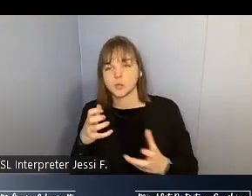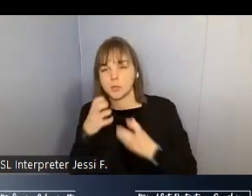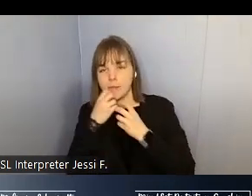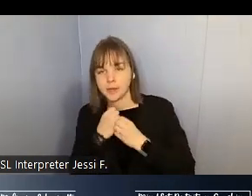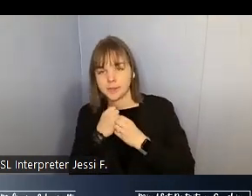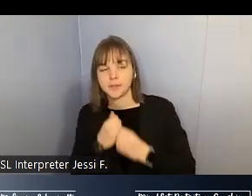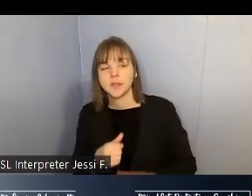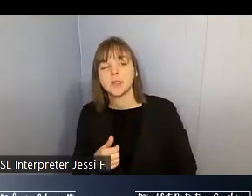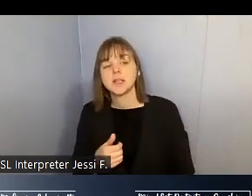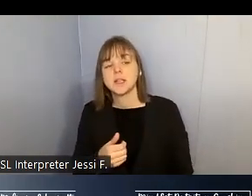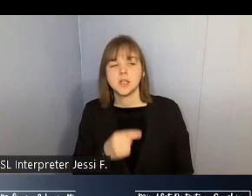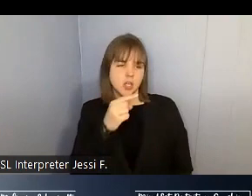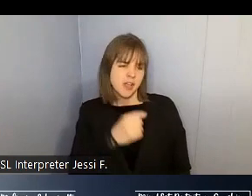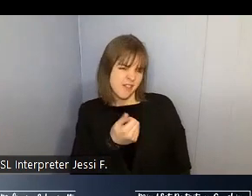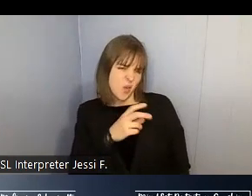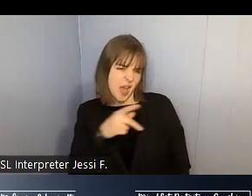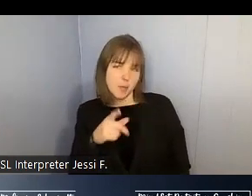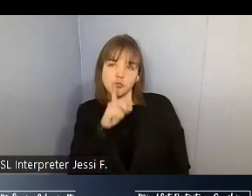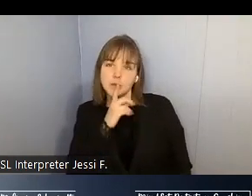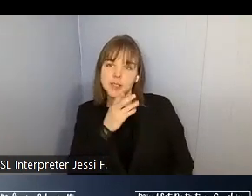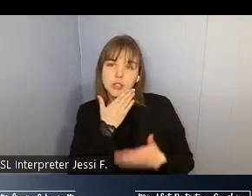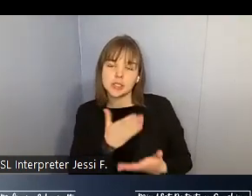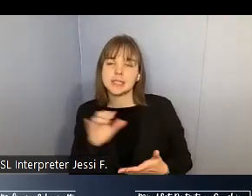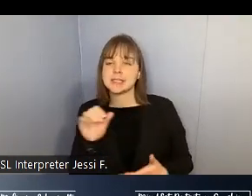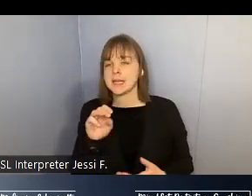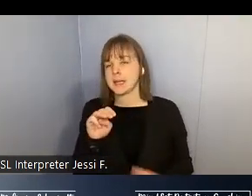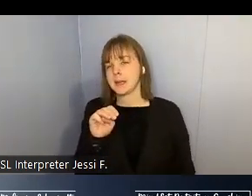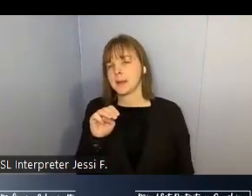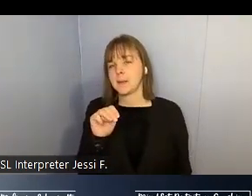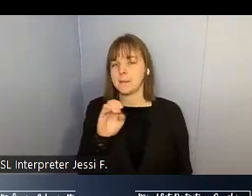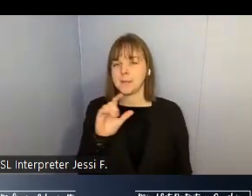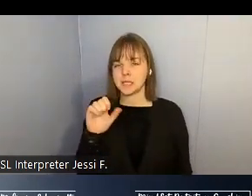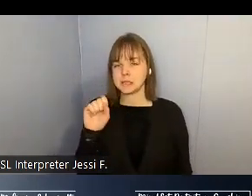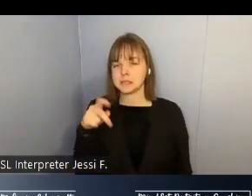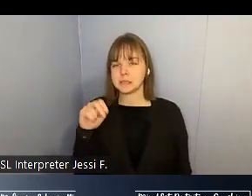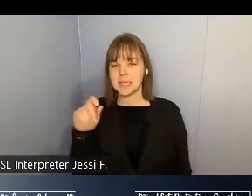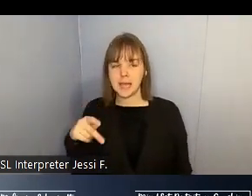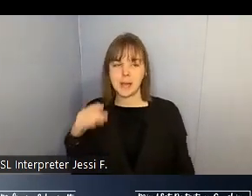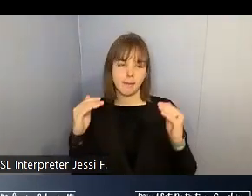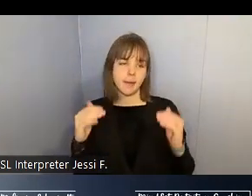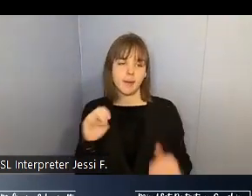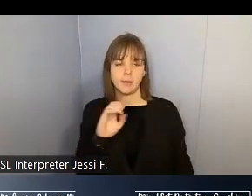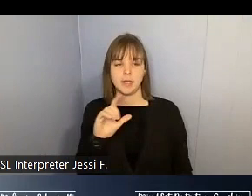like MealSnap, or MealLogger, or See How You Eat if you want to take this in a more formal fashion.